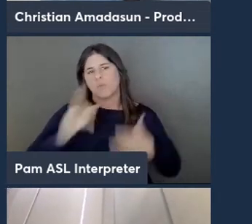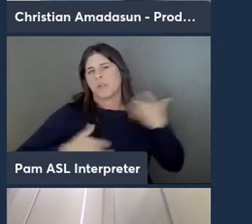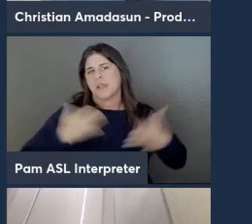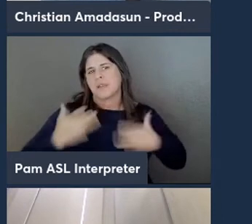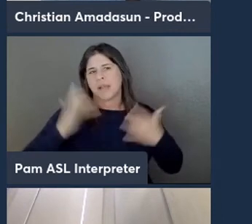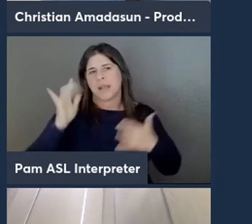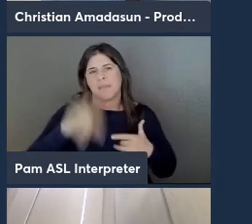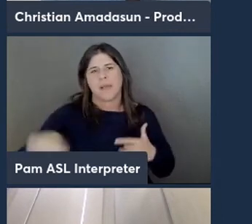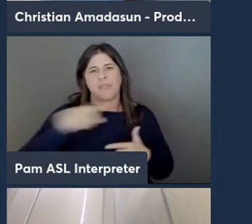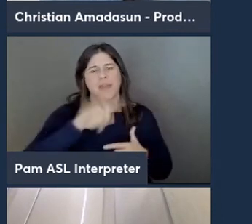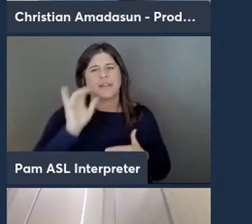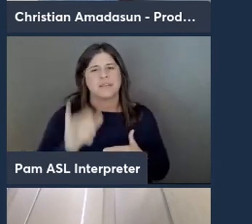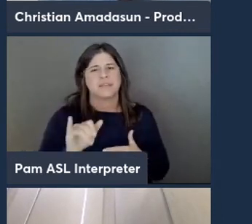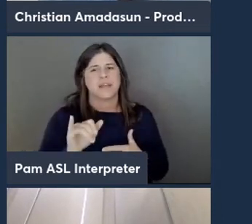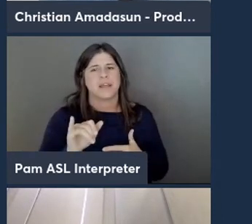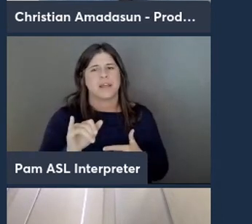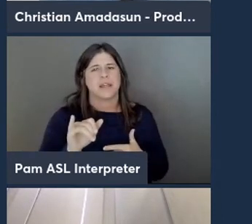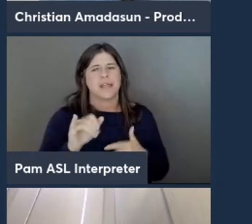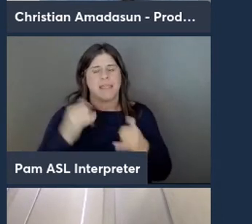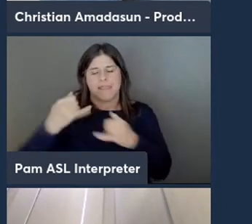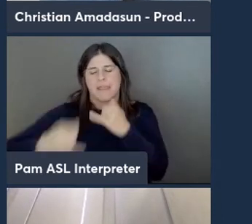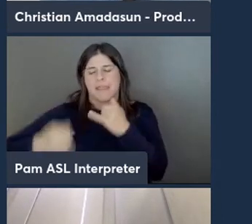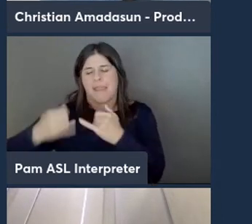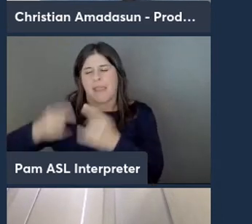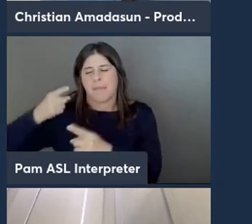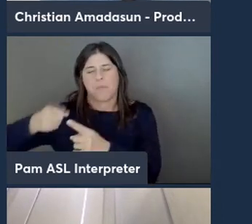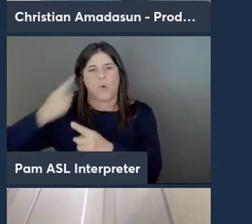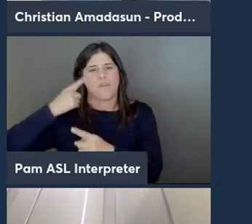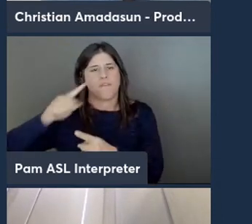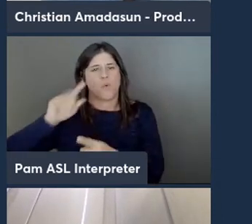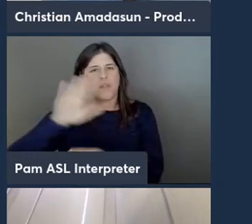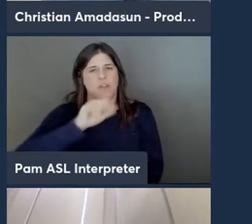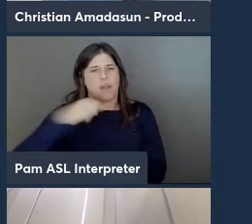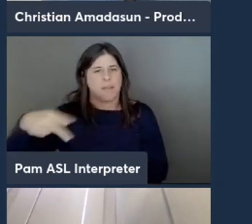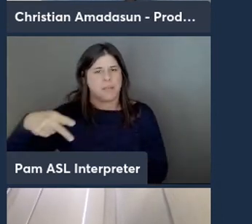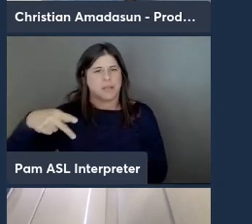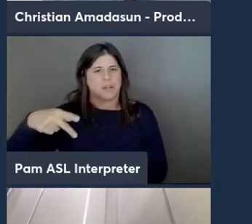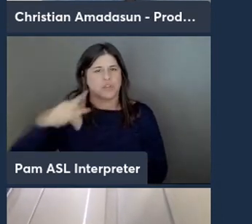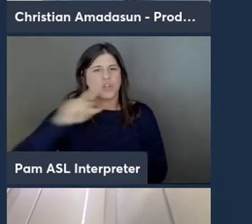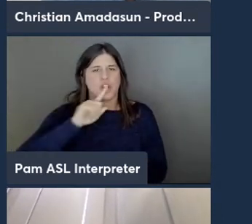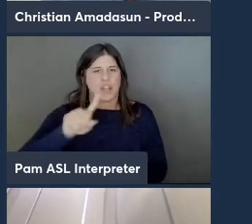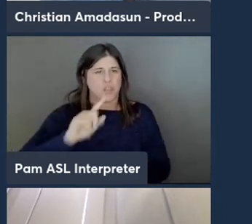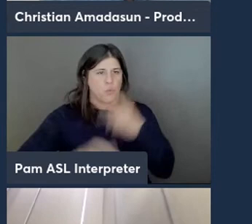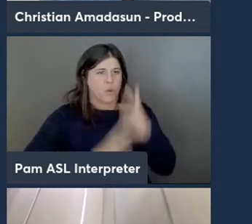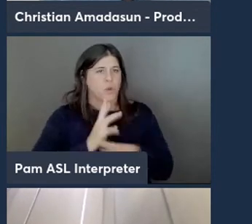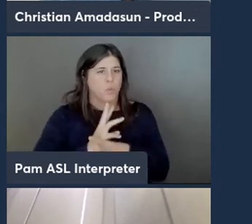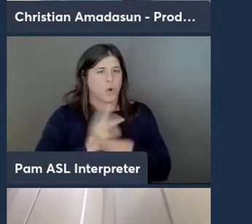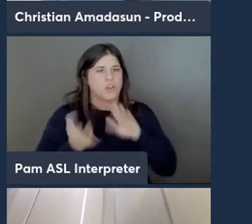is where the end point of their application in the real world is running on ARM,